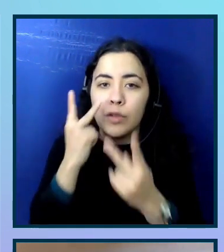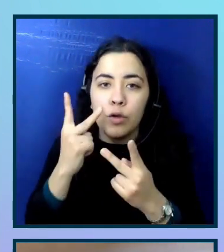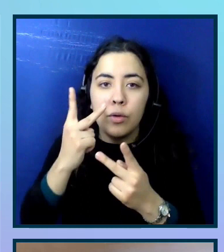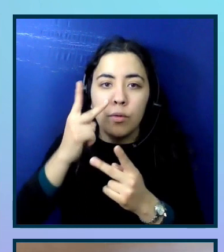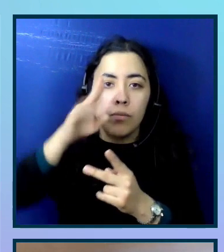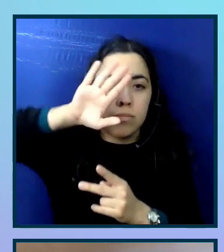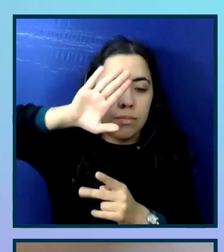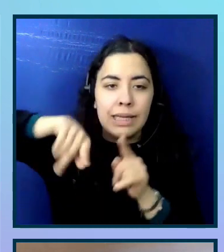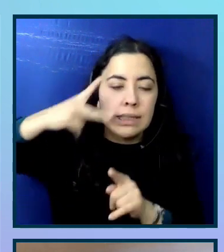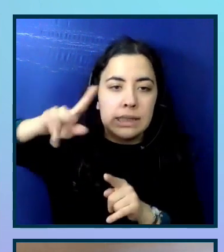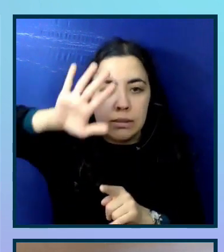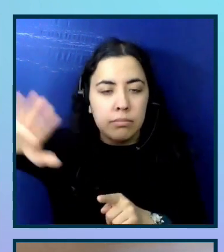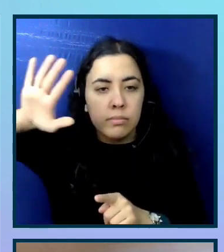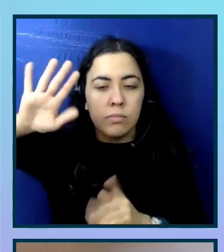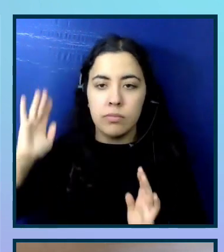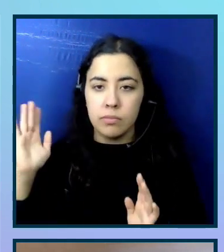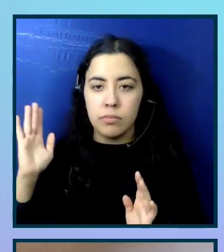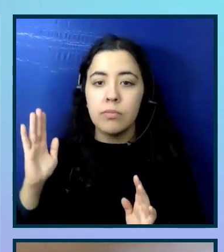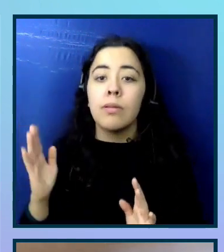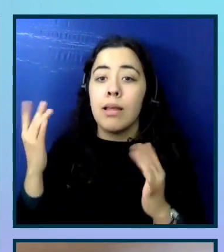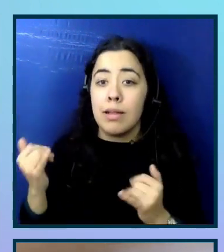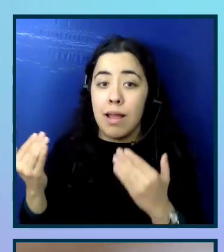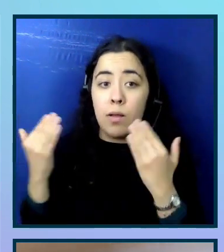Now let's talk about how Abilities Design